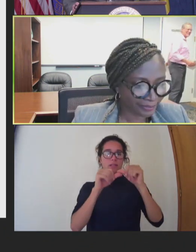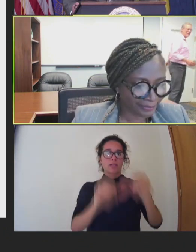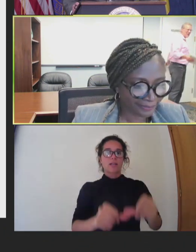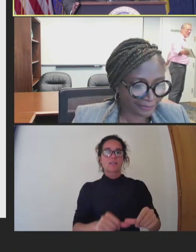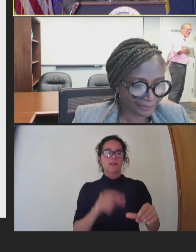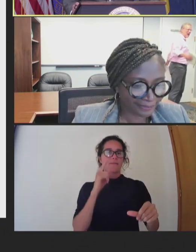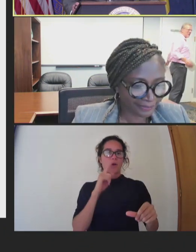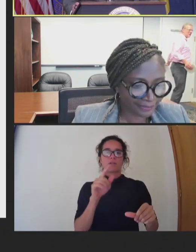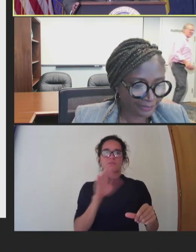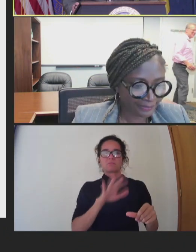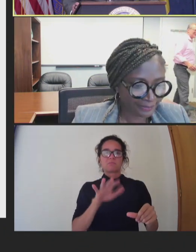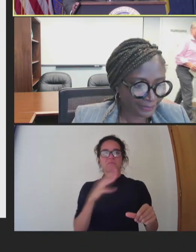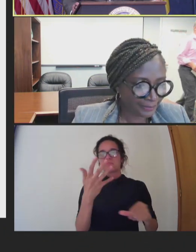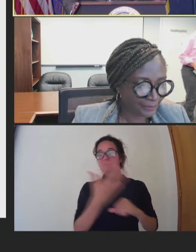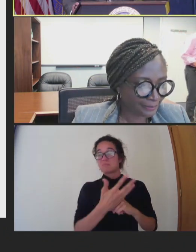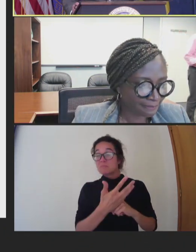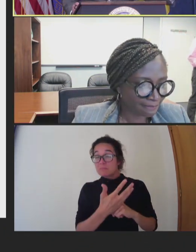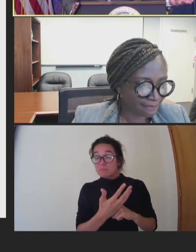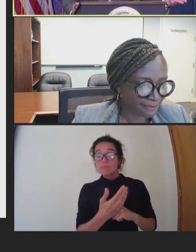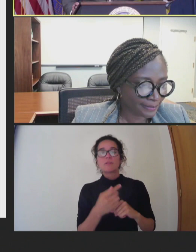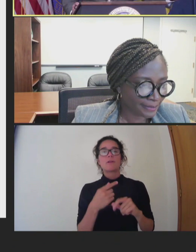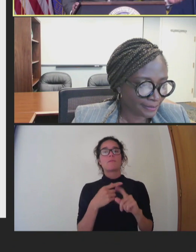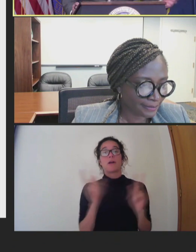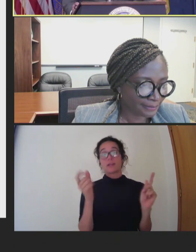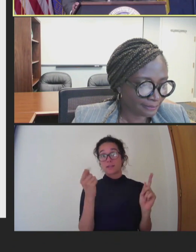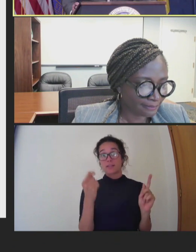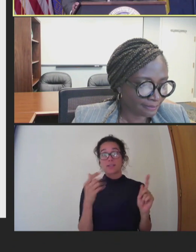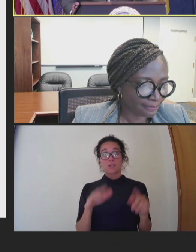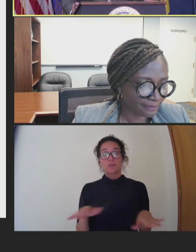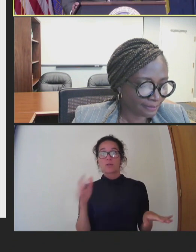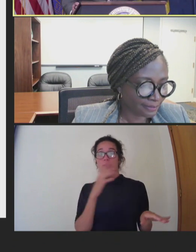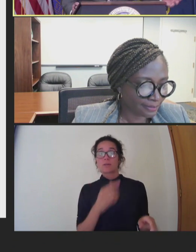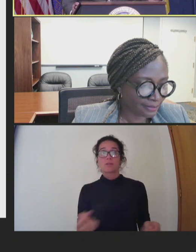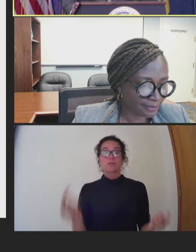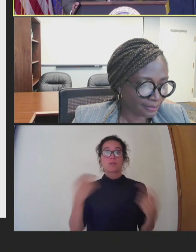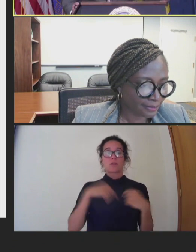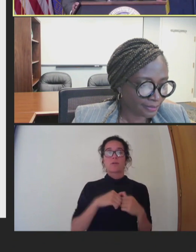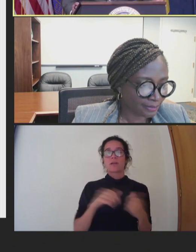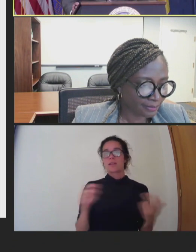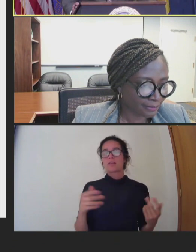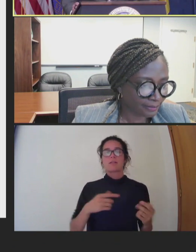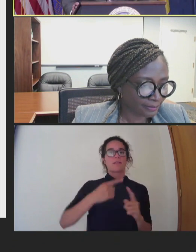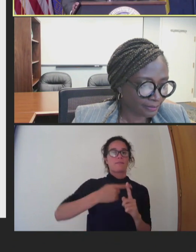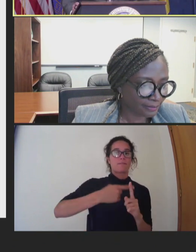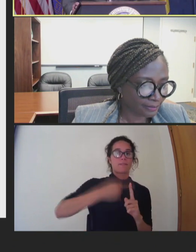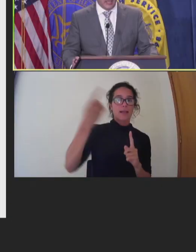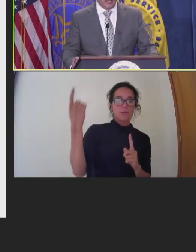also come in initially with what look like a viral prodrome, so fever, cough, watery eyes,